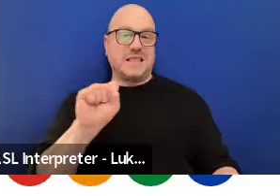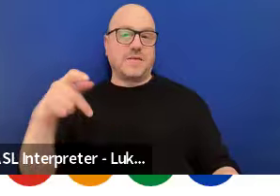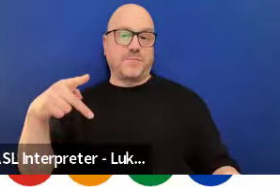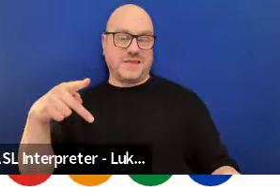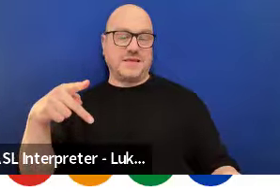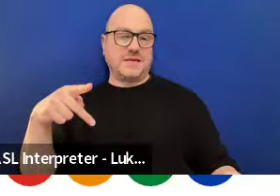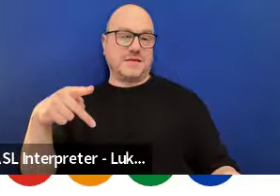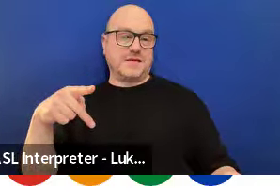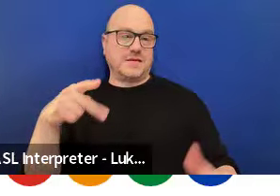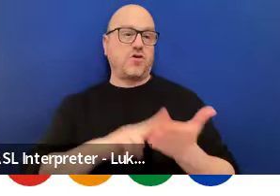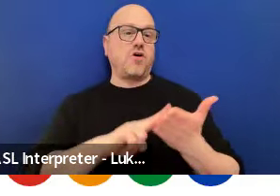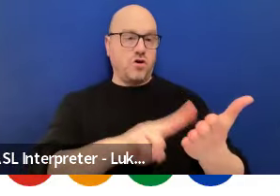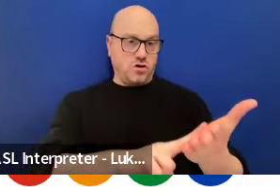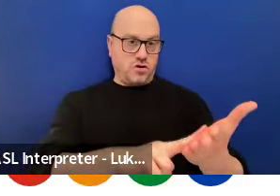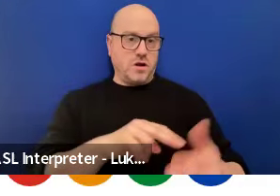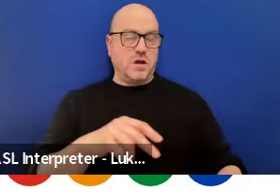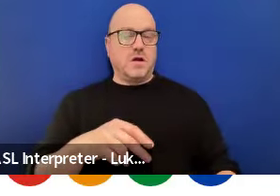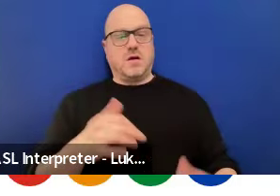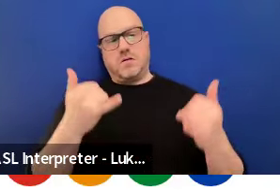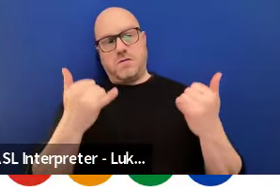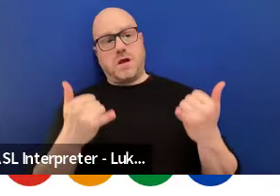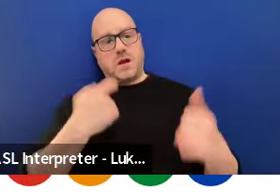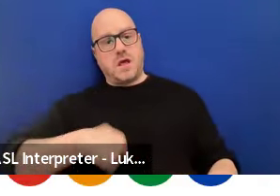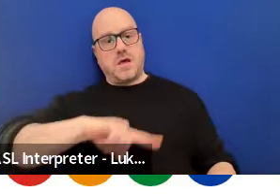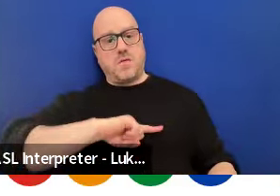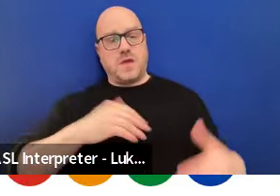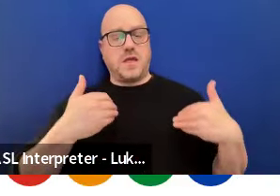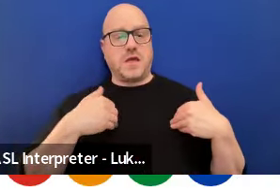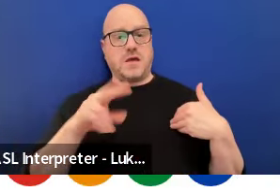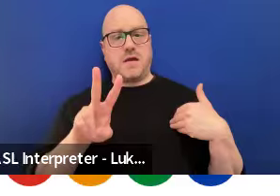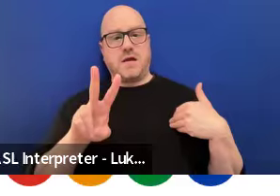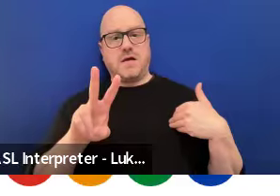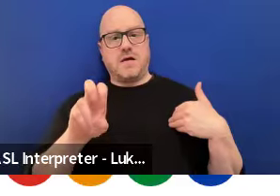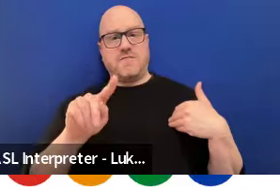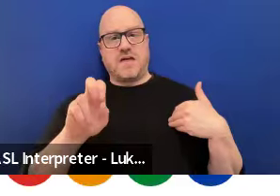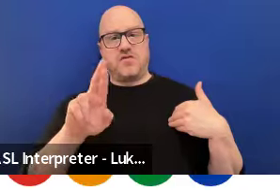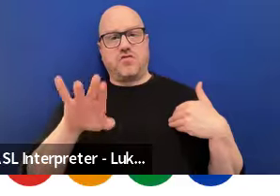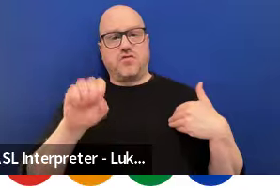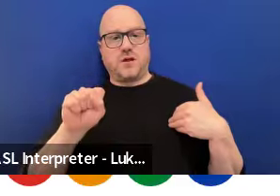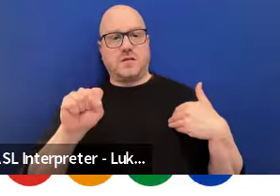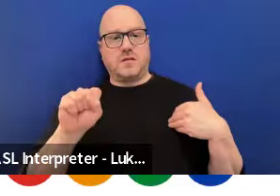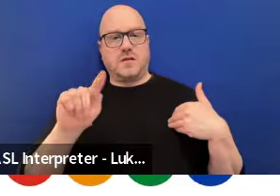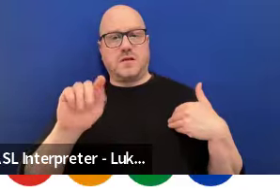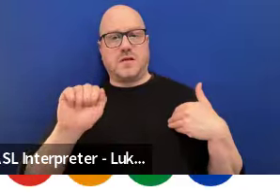THE BIG ONE WE DO HAVE UPCOMING IS THE DEDICATED SERVICE PROVIDER CONTRACTS.